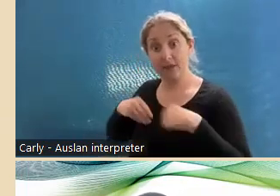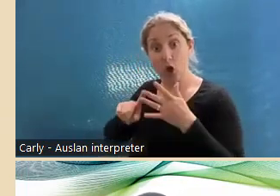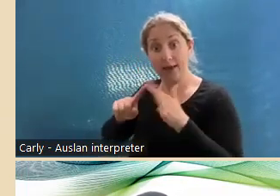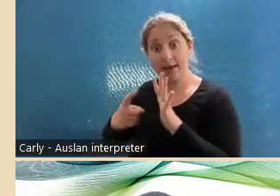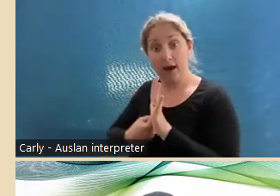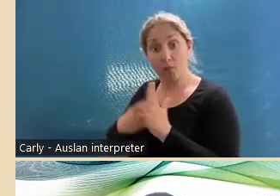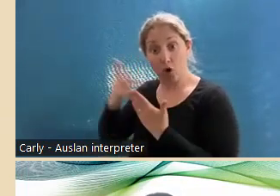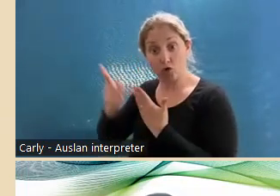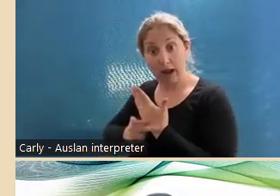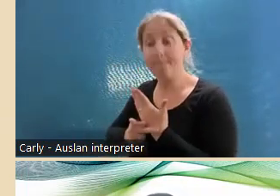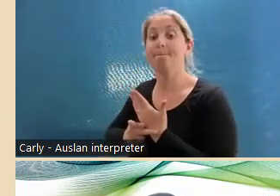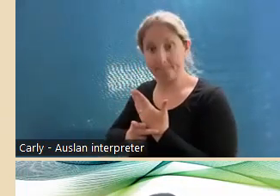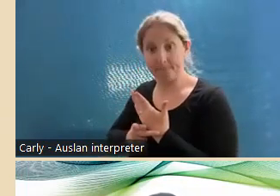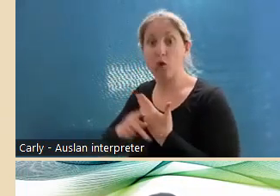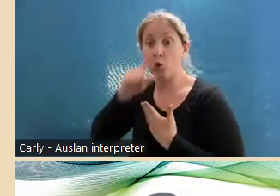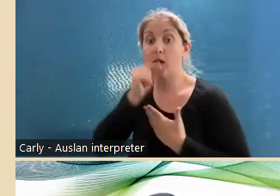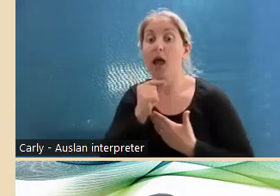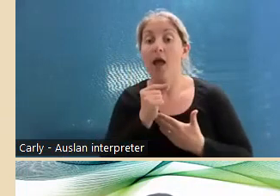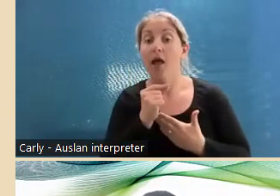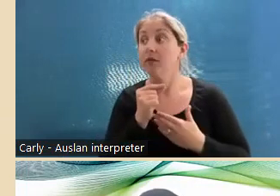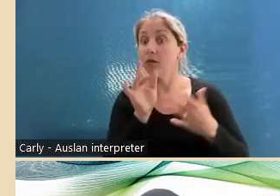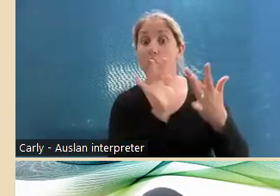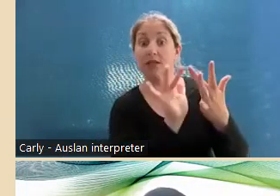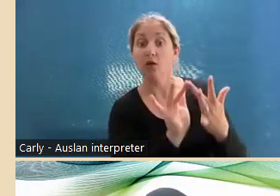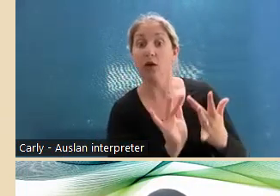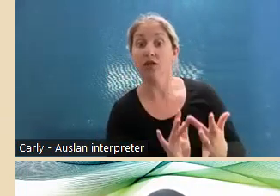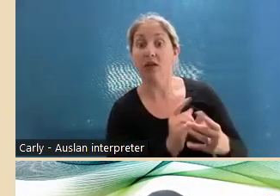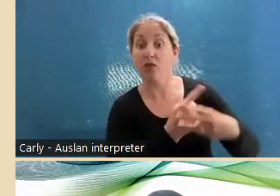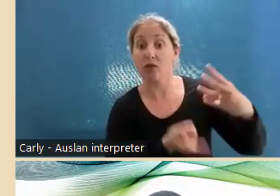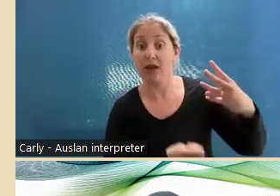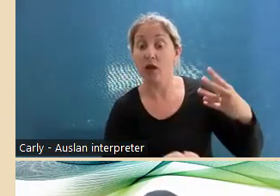The critical point there is we can have an advice session with you where we go through